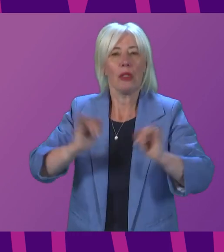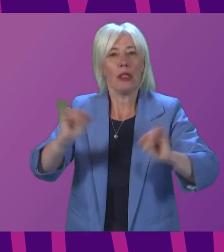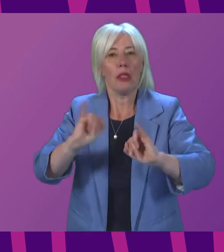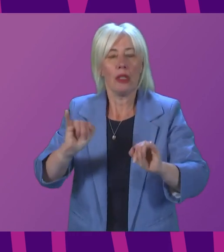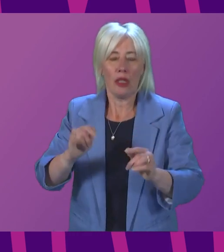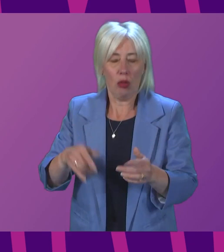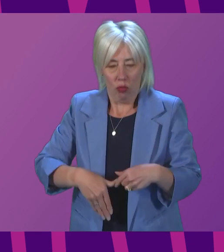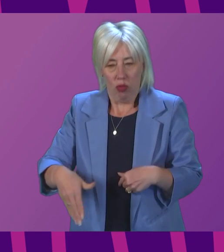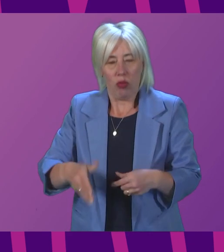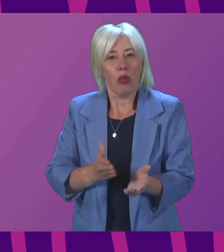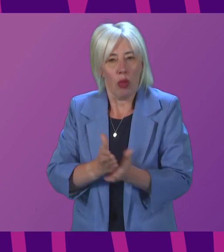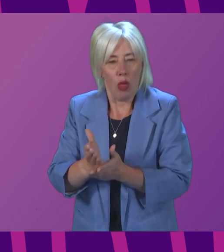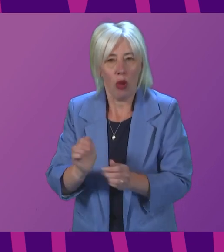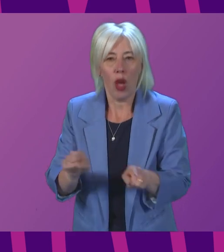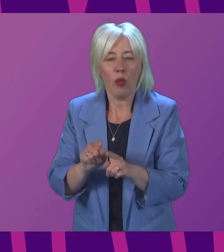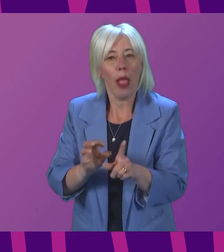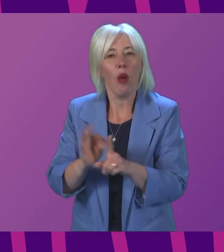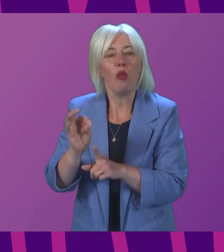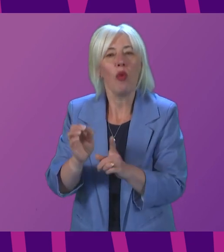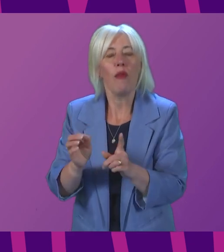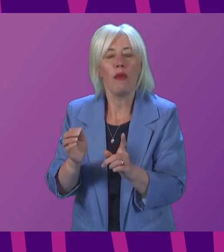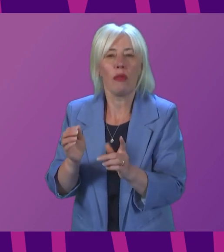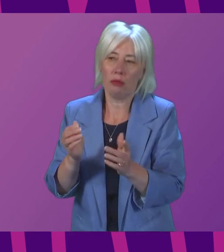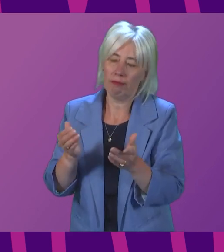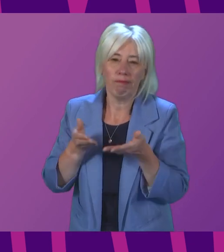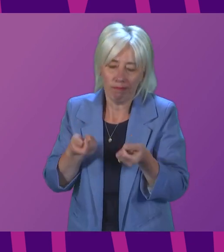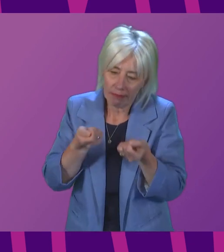We also continue to prioritise improvements to care through the implementation of the